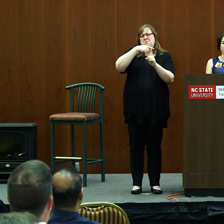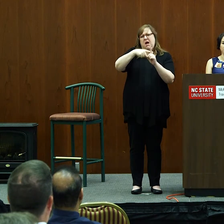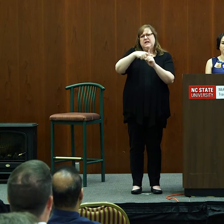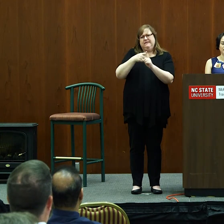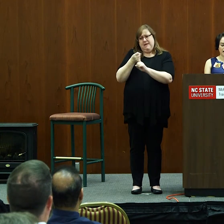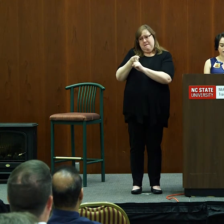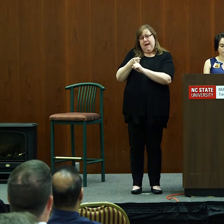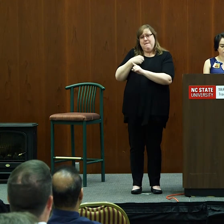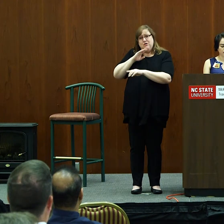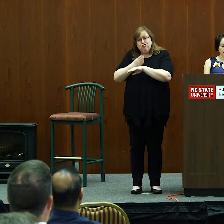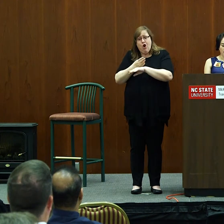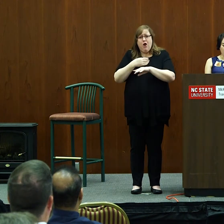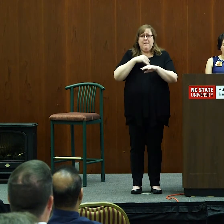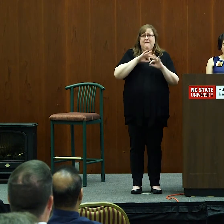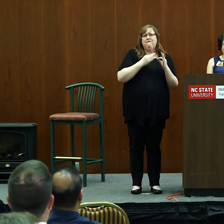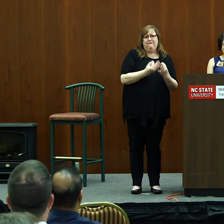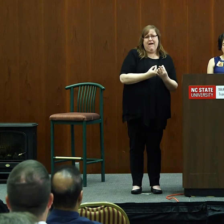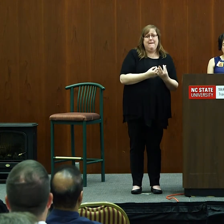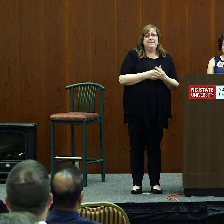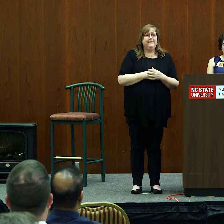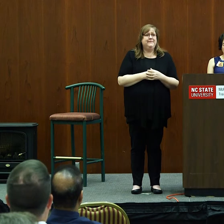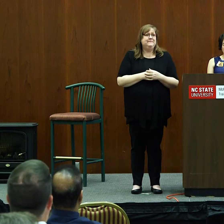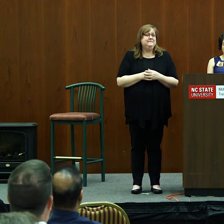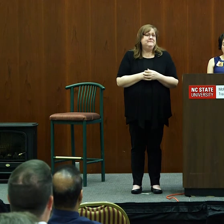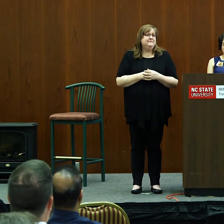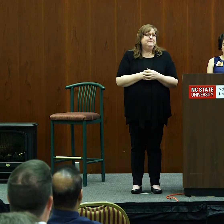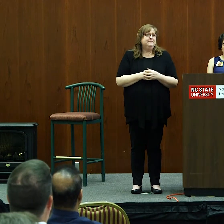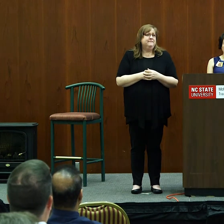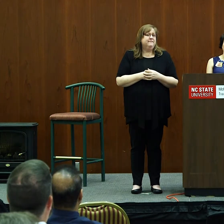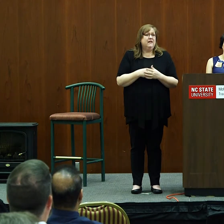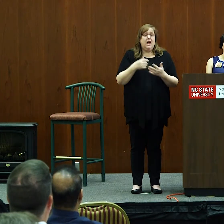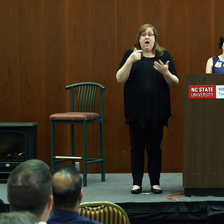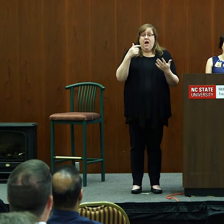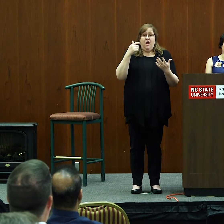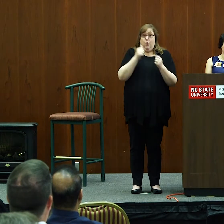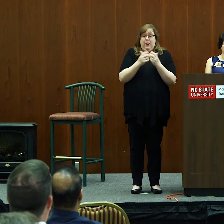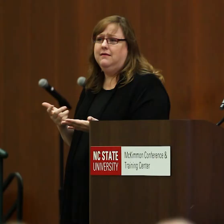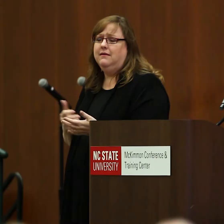I don't want to think about where we would be without Medicaid.